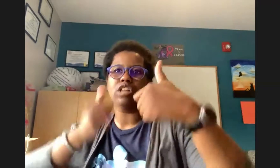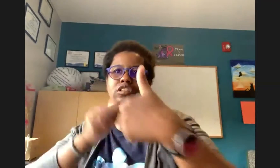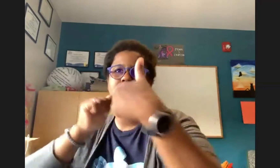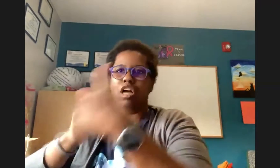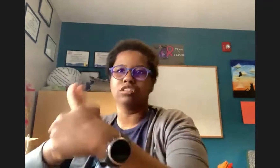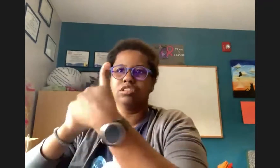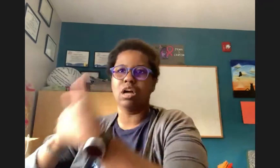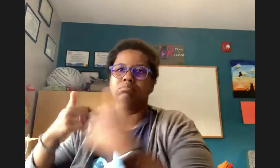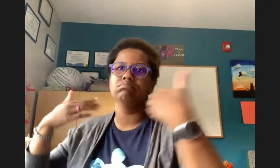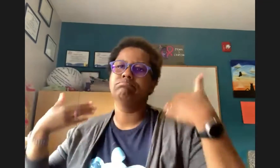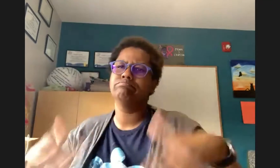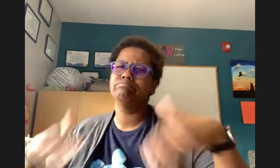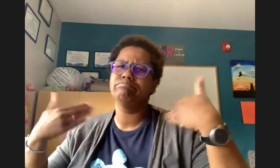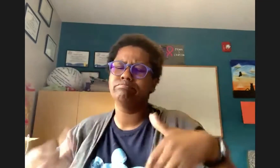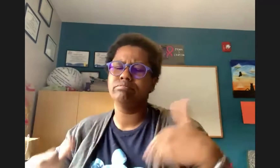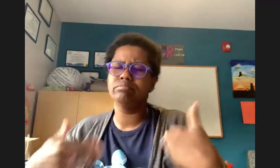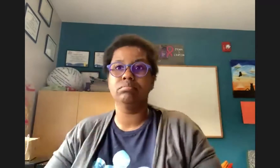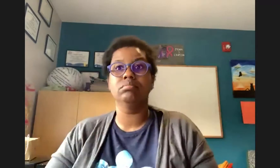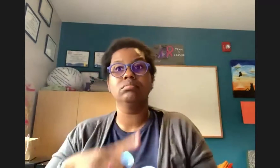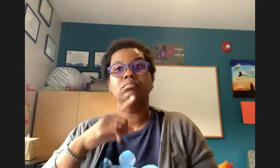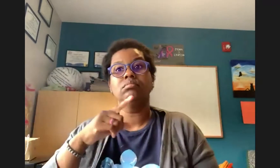Growing up, I faced many many challenges.